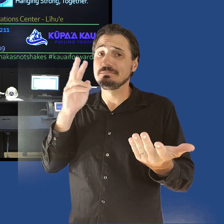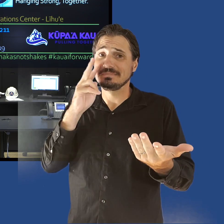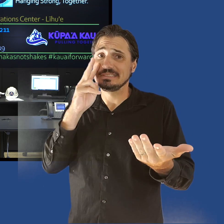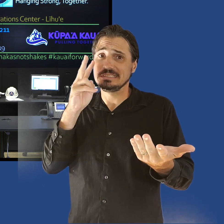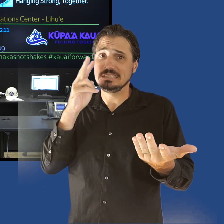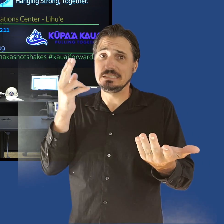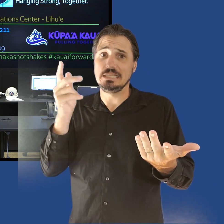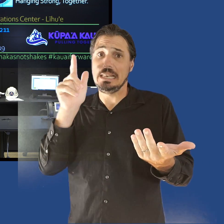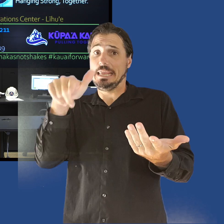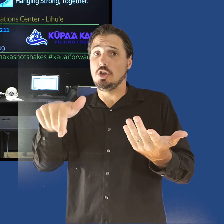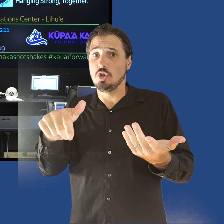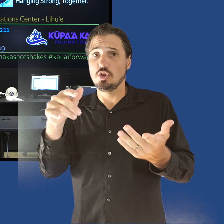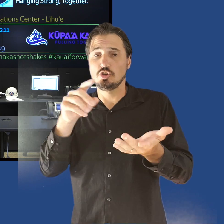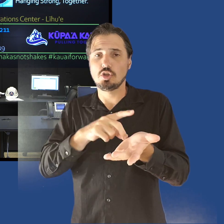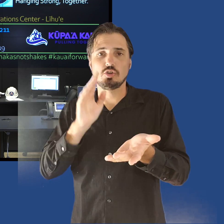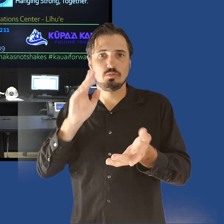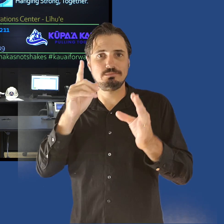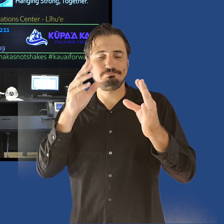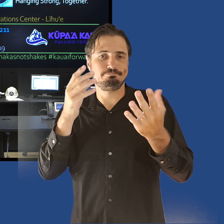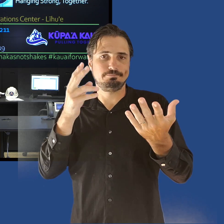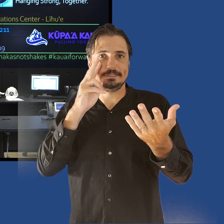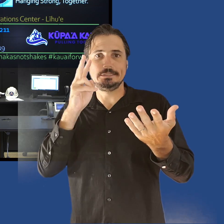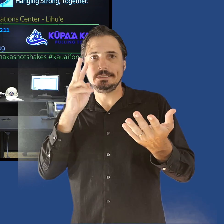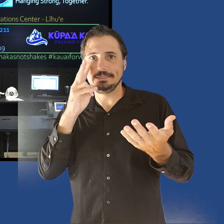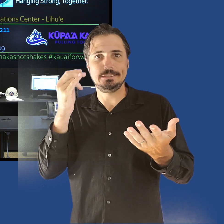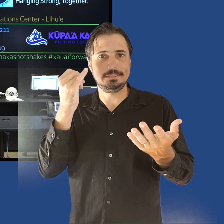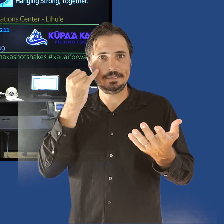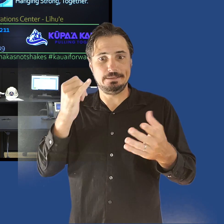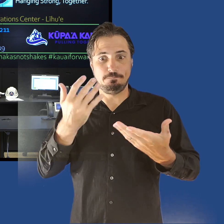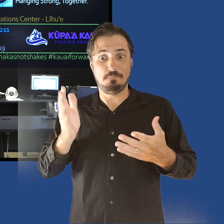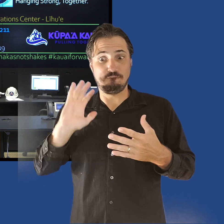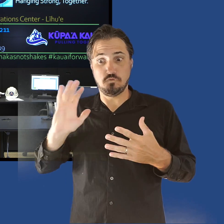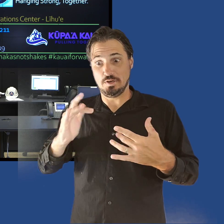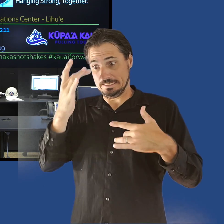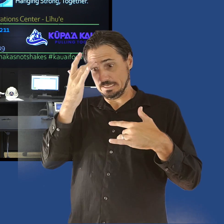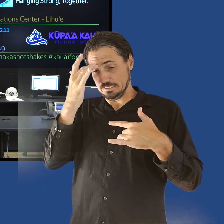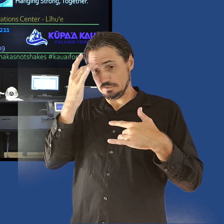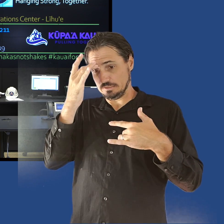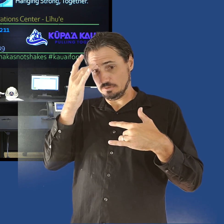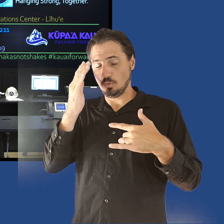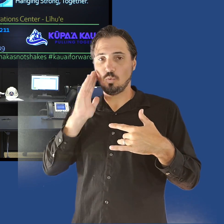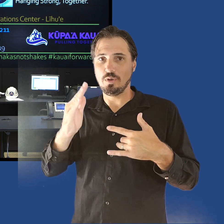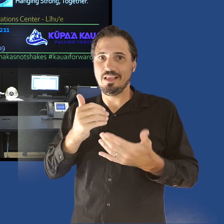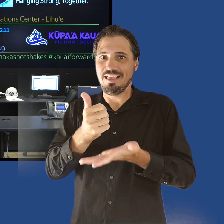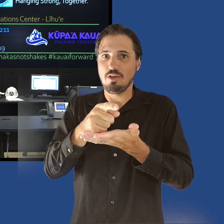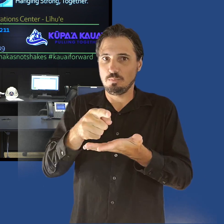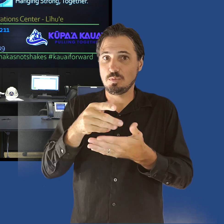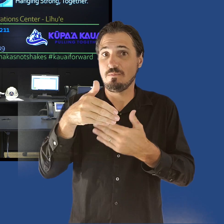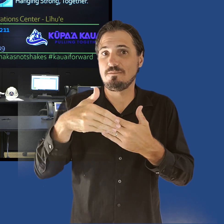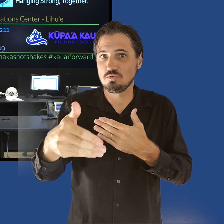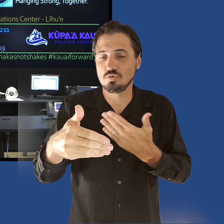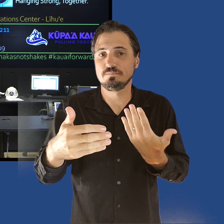Anyone wanting to get an antibody test simply has to call their physician and ask them to order it.